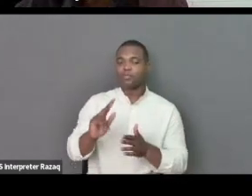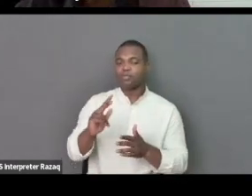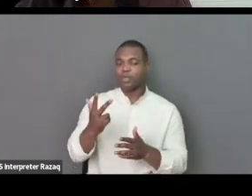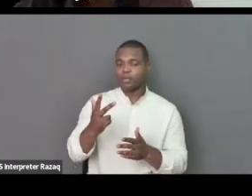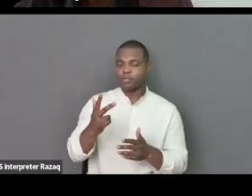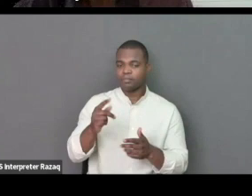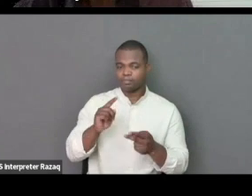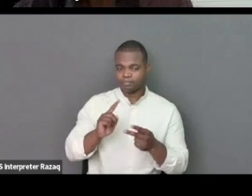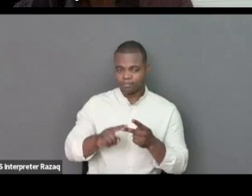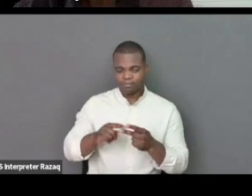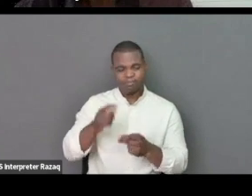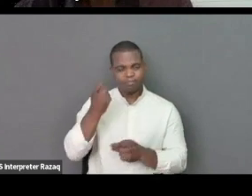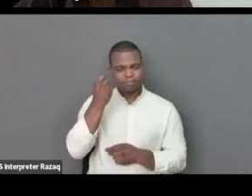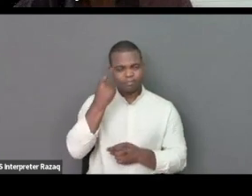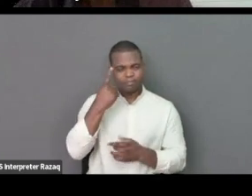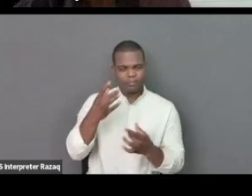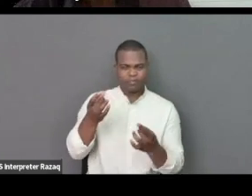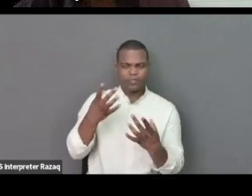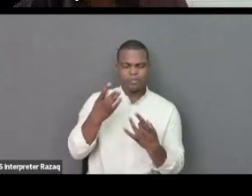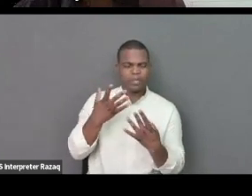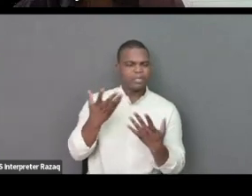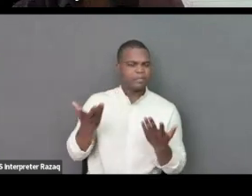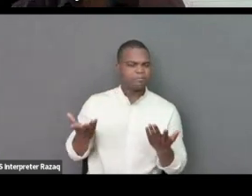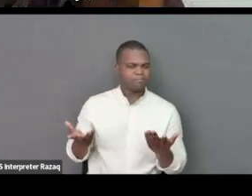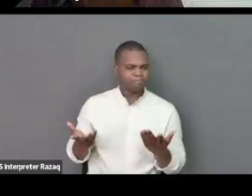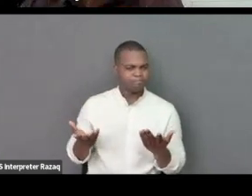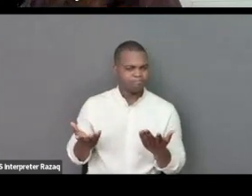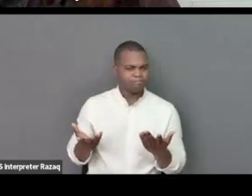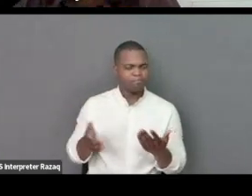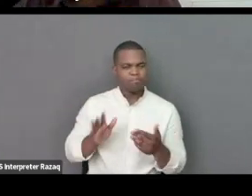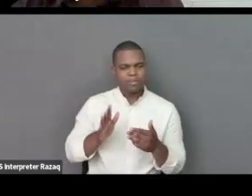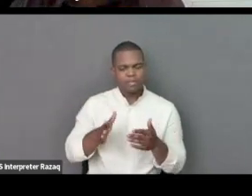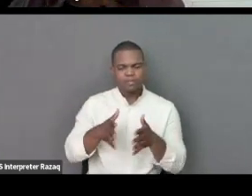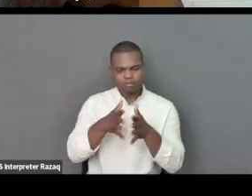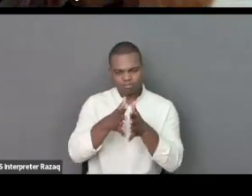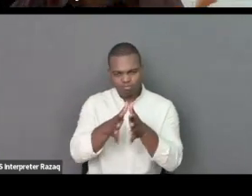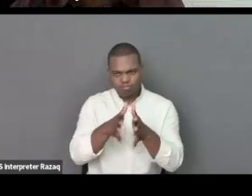possible channels where they can find it or